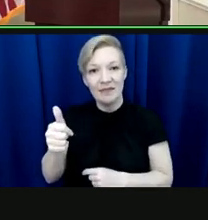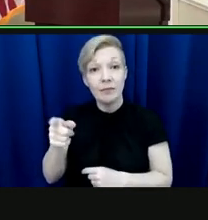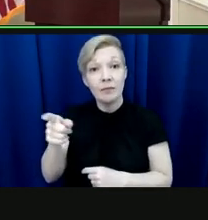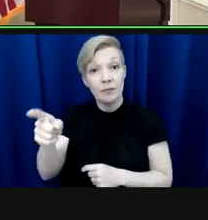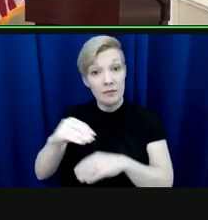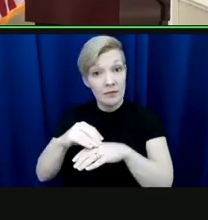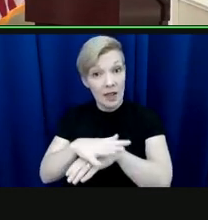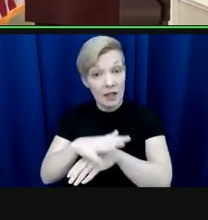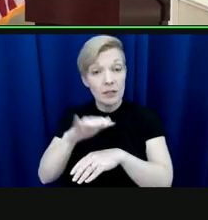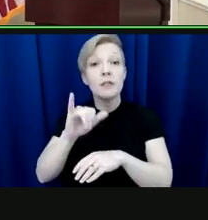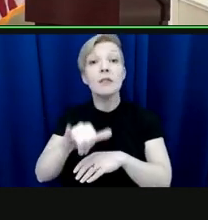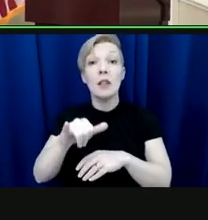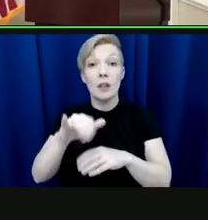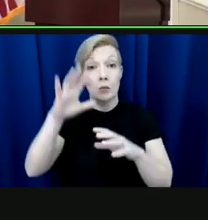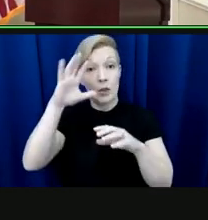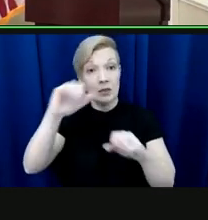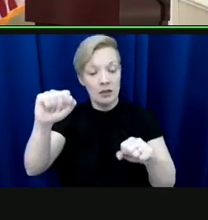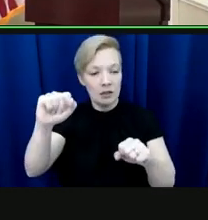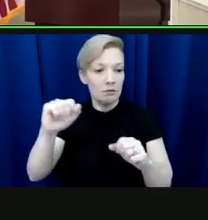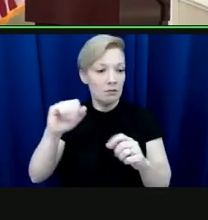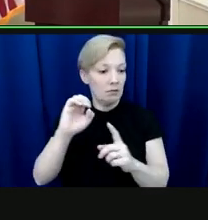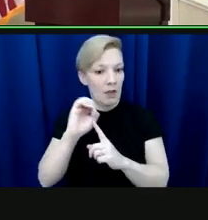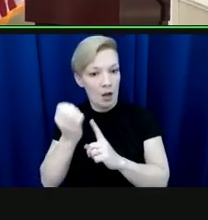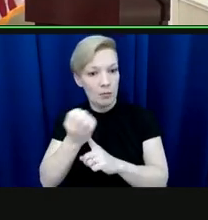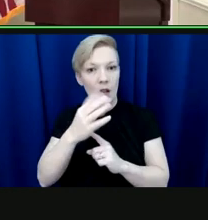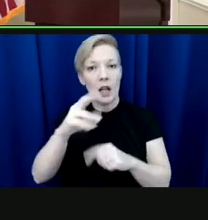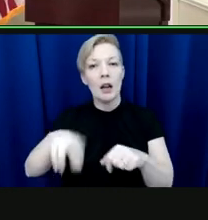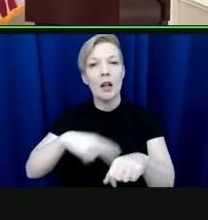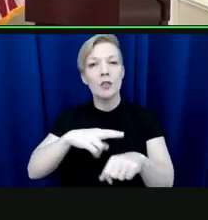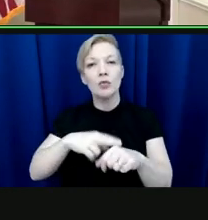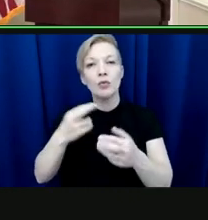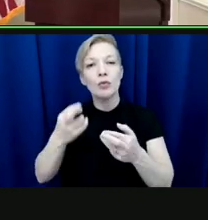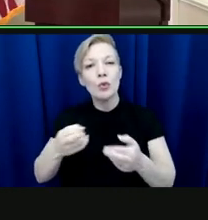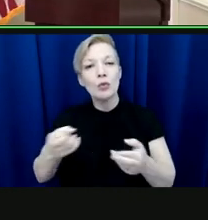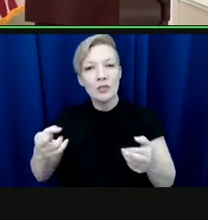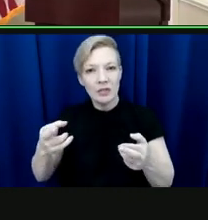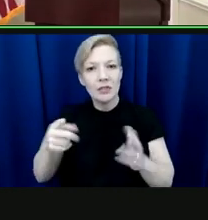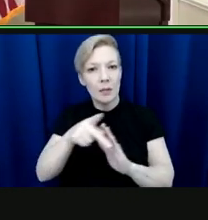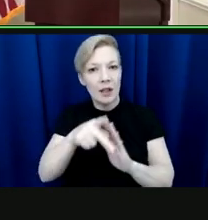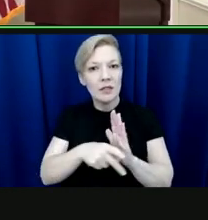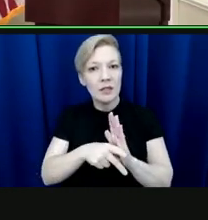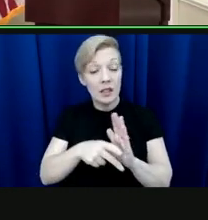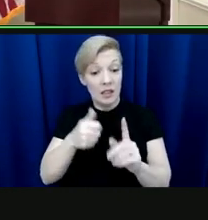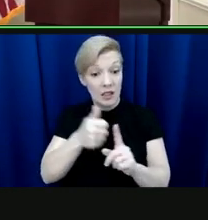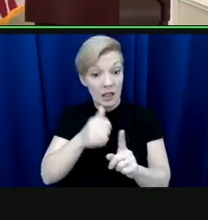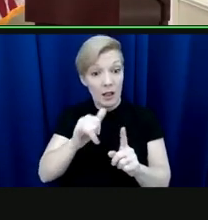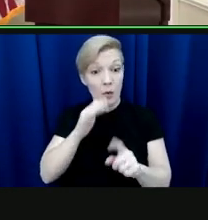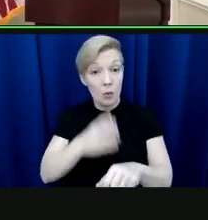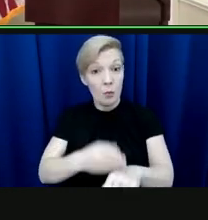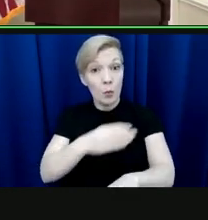on environment, environmental and natural resources policies that improve, preserve and protect public health